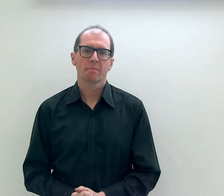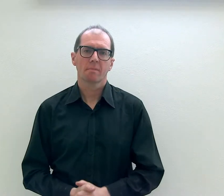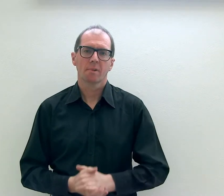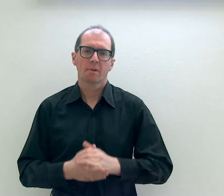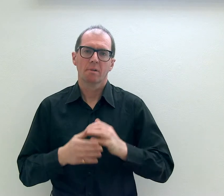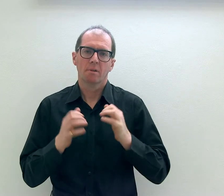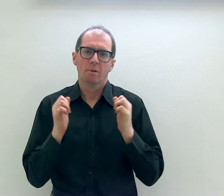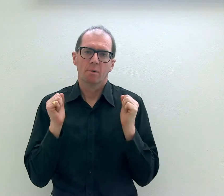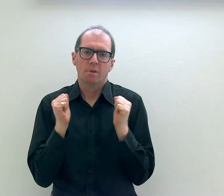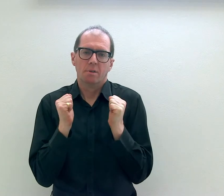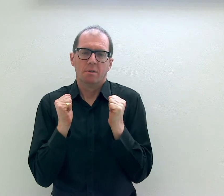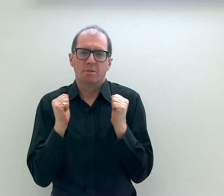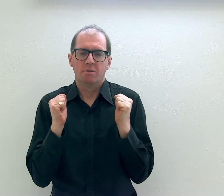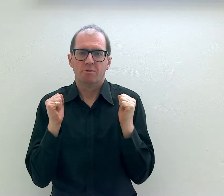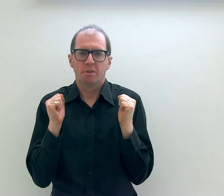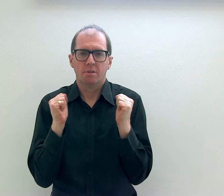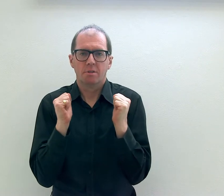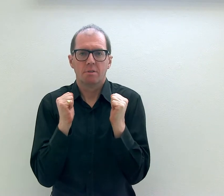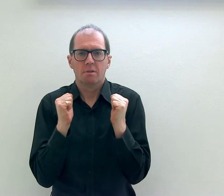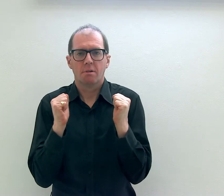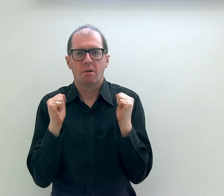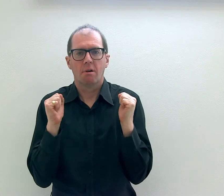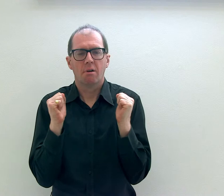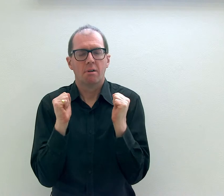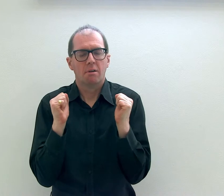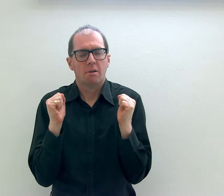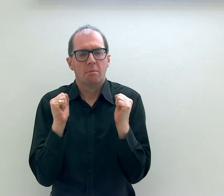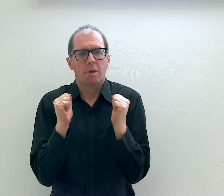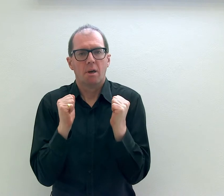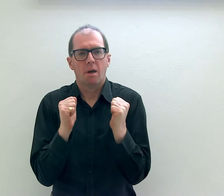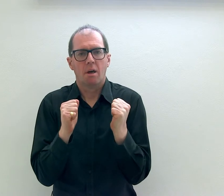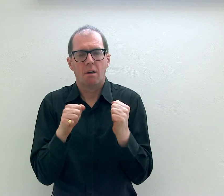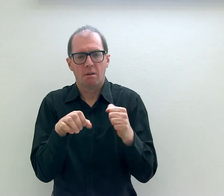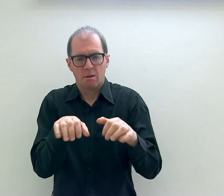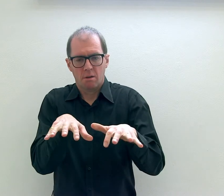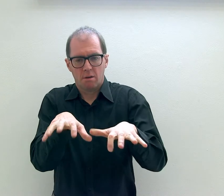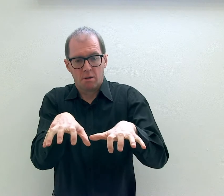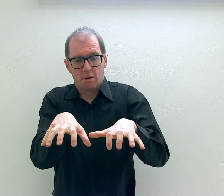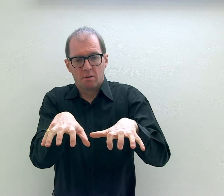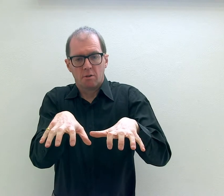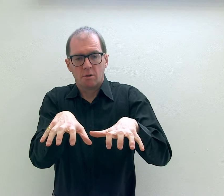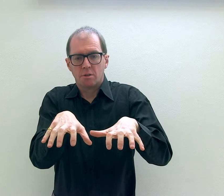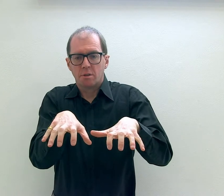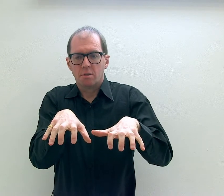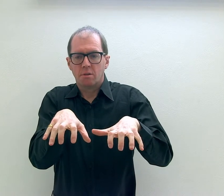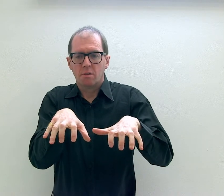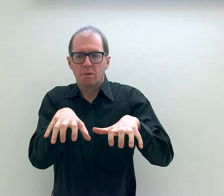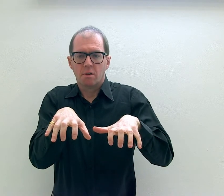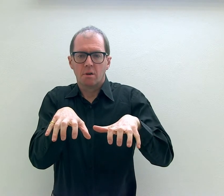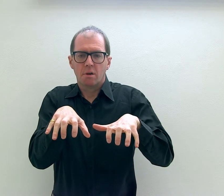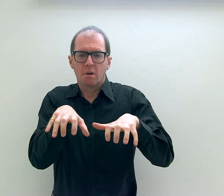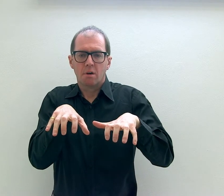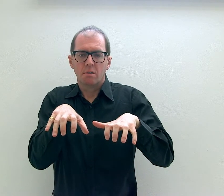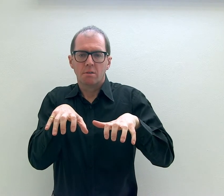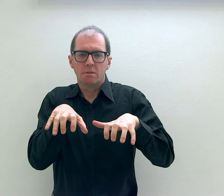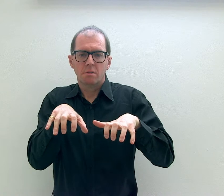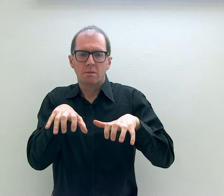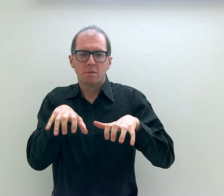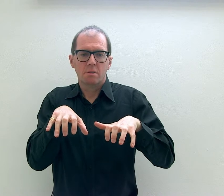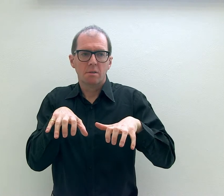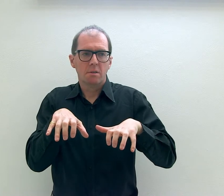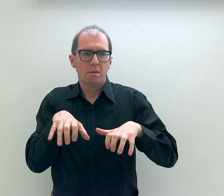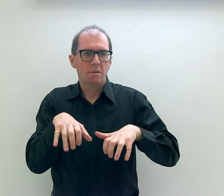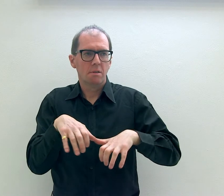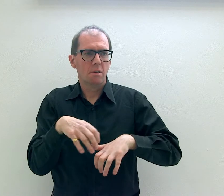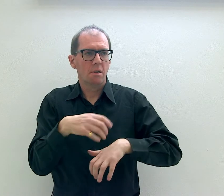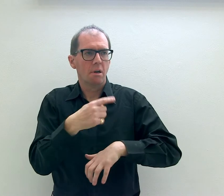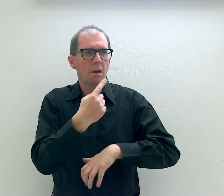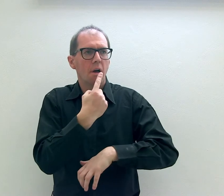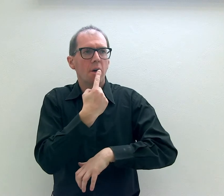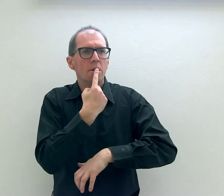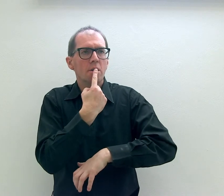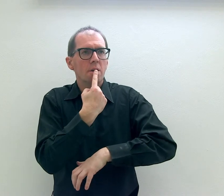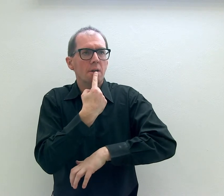Late lies the wintry sun a-bed, A frosty, fiery sleepy-head;